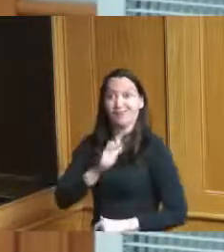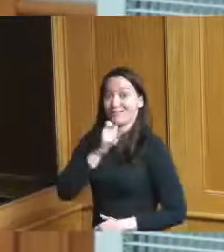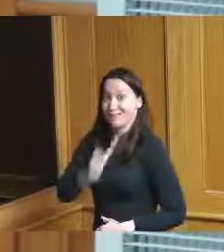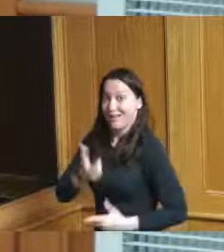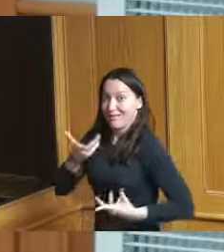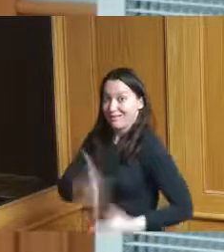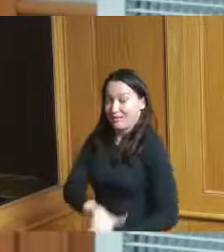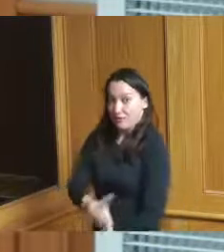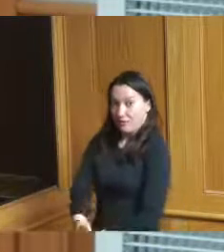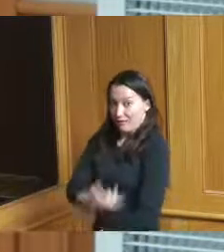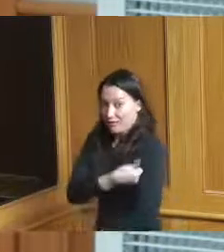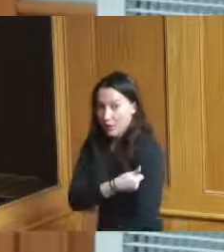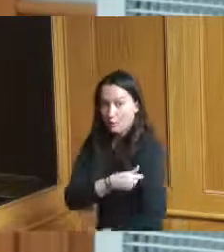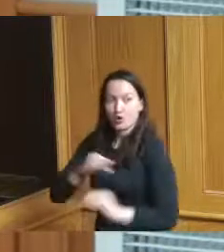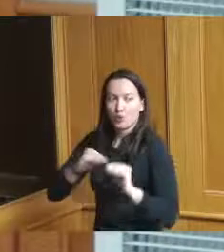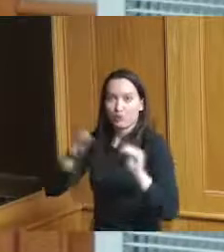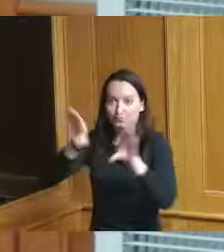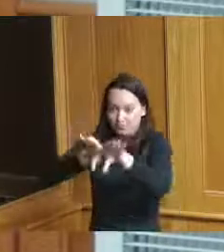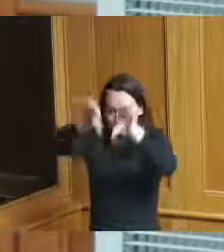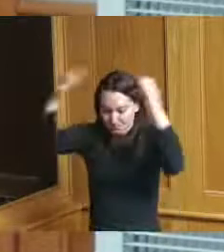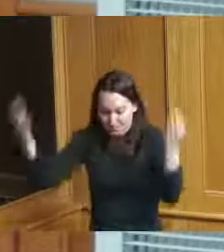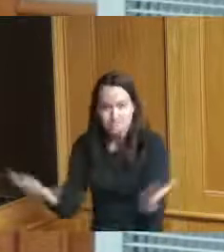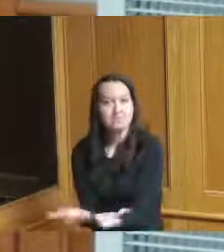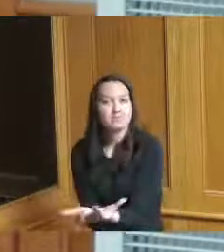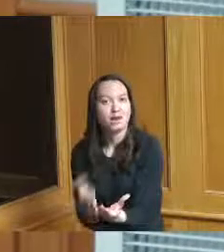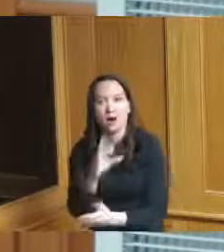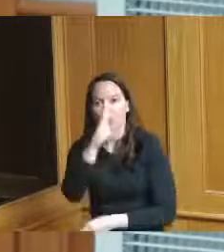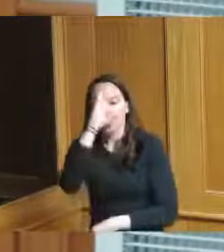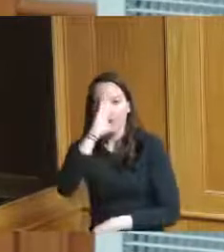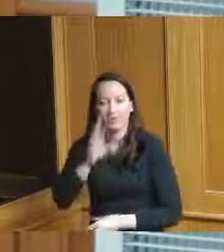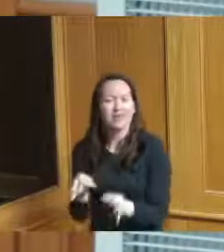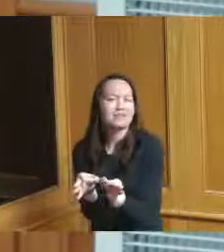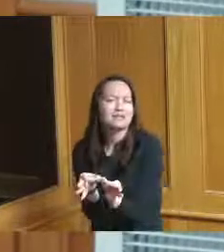are much more granular like we're really going to have to make it simple we're going to make it